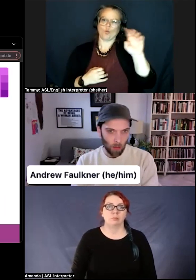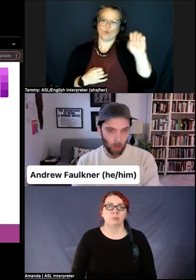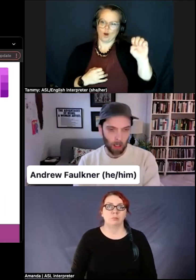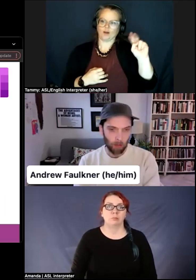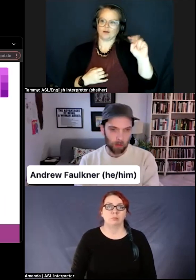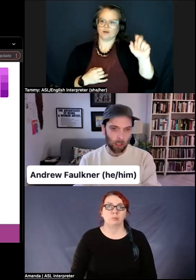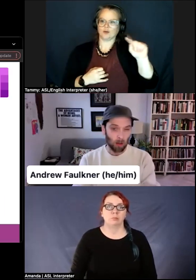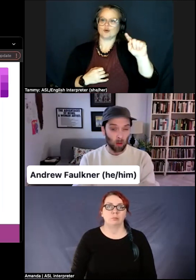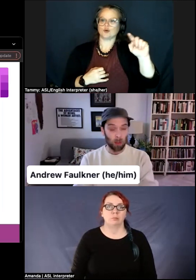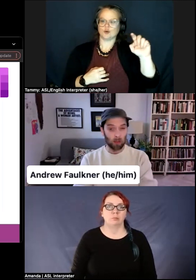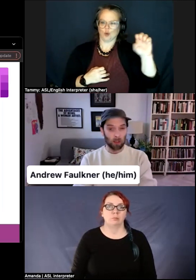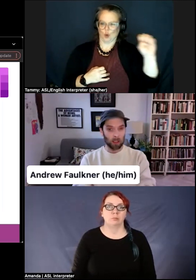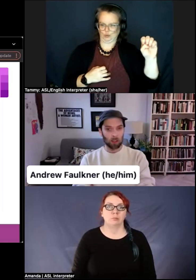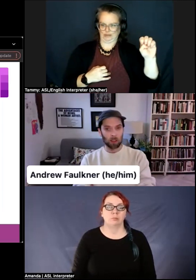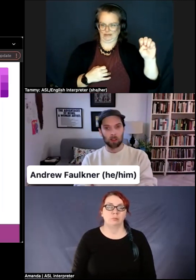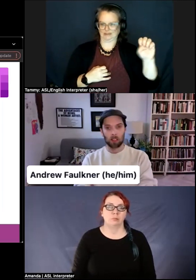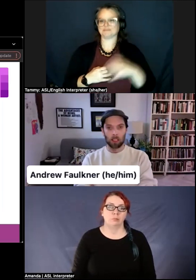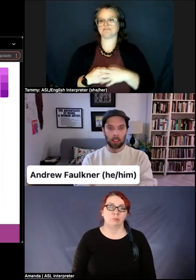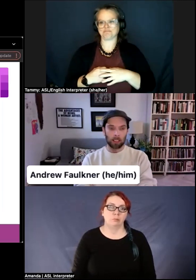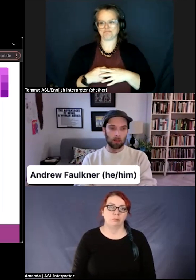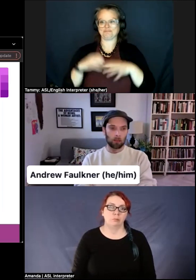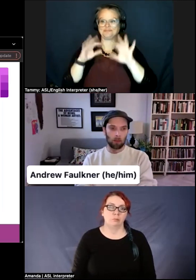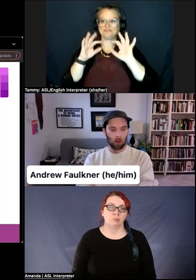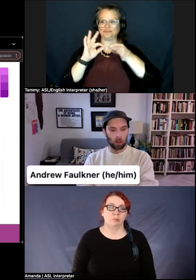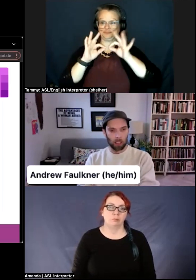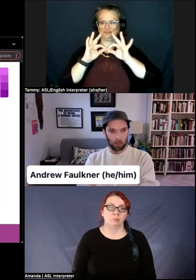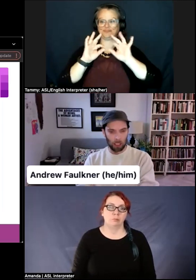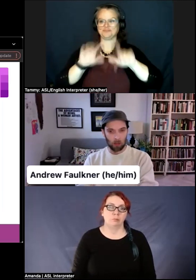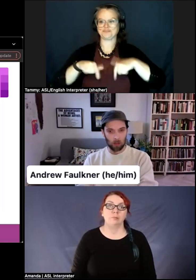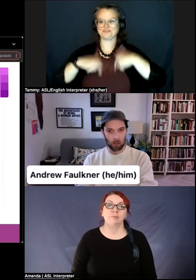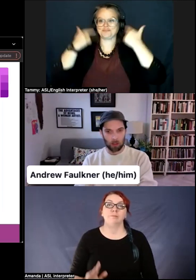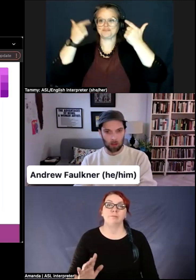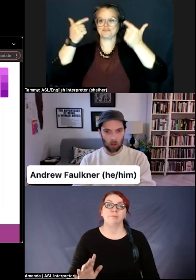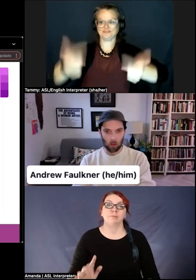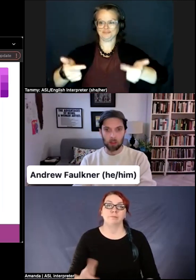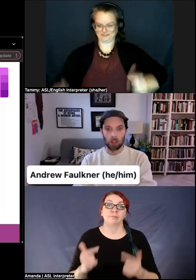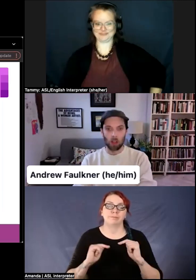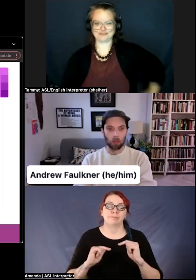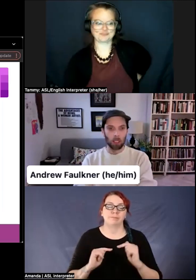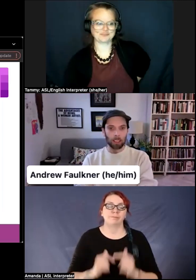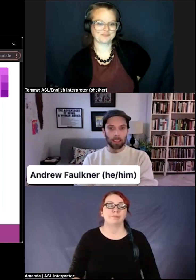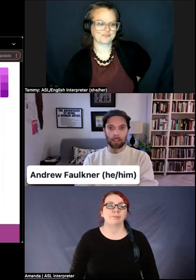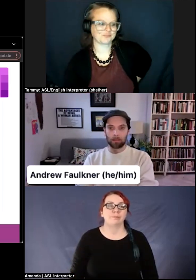we have to make a whole bunch of decisions all the time and they just don't stop. You know,